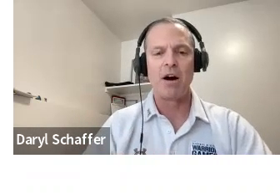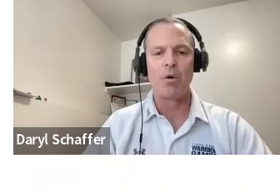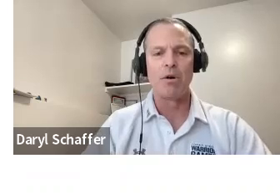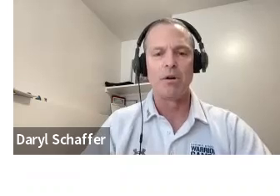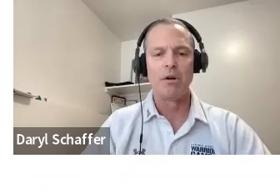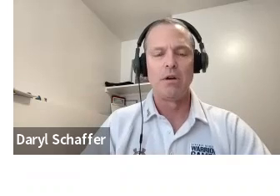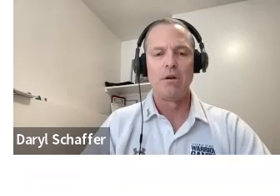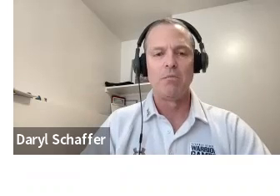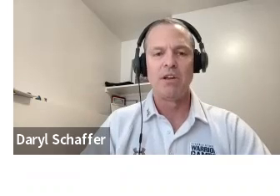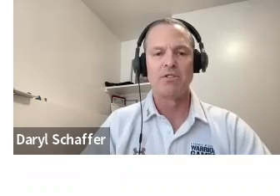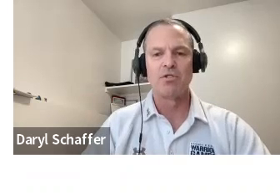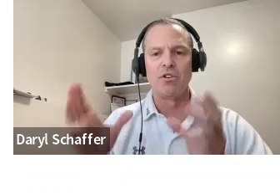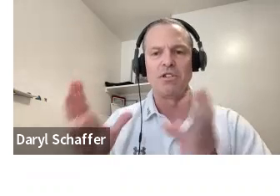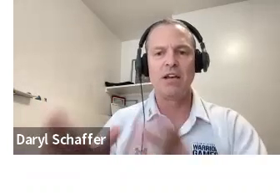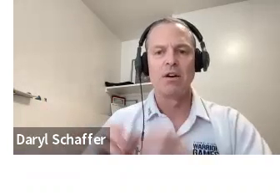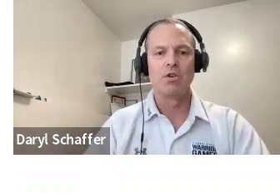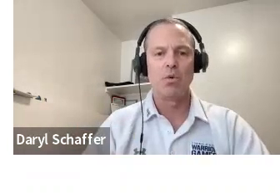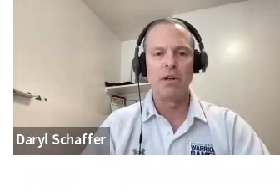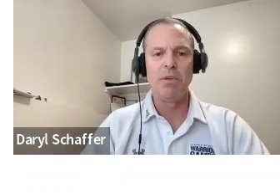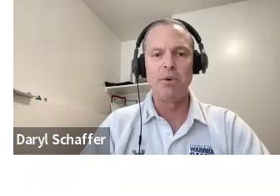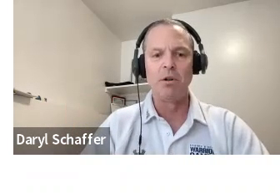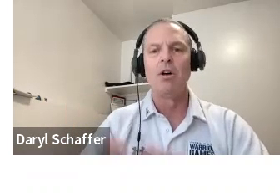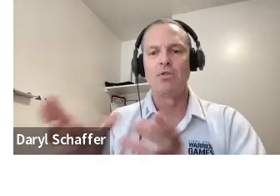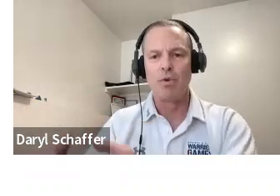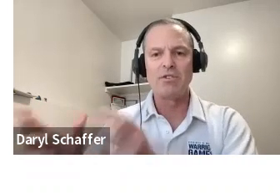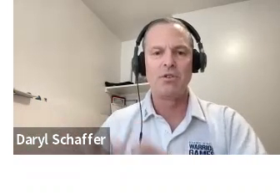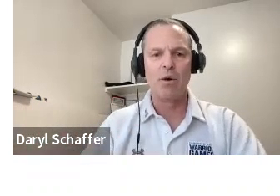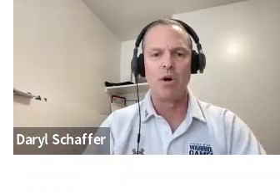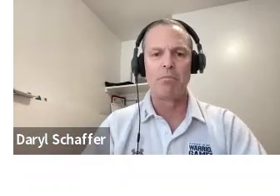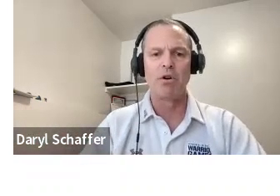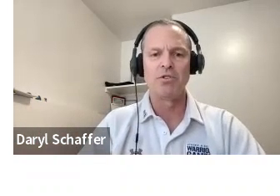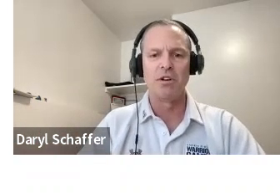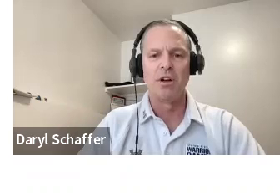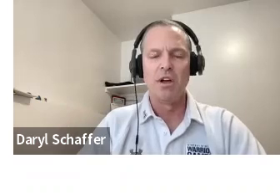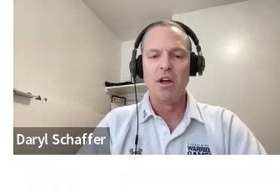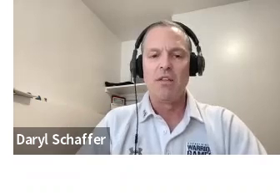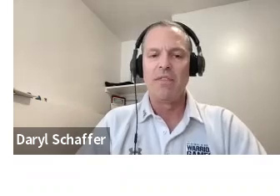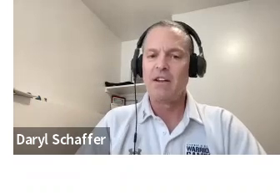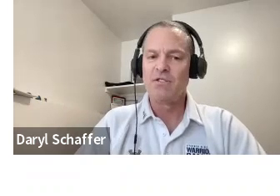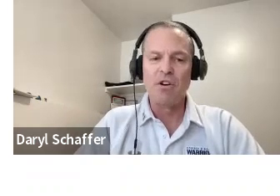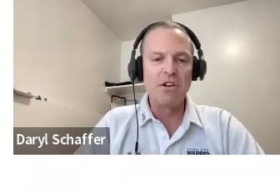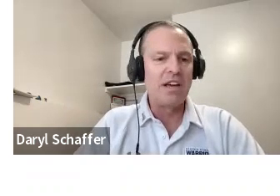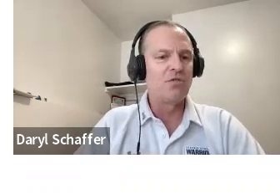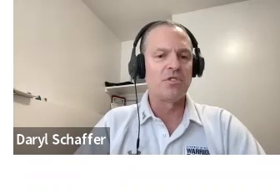lives as possible and a very, very dangerous decision is I can rescue 20